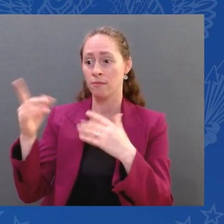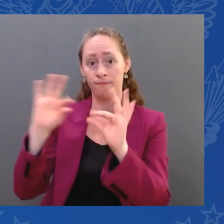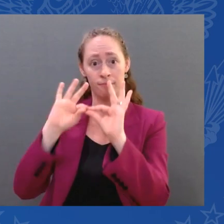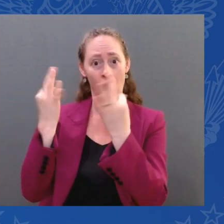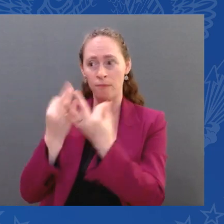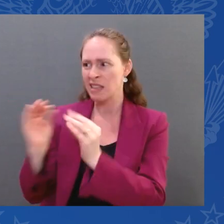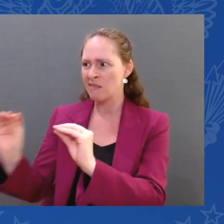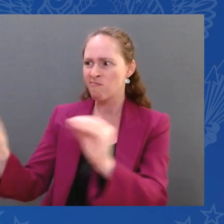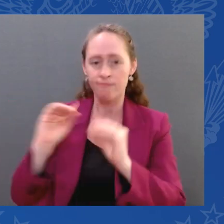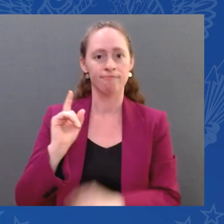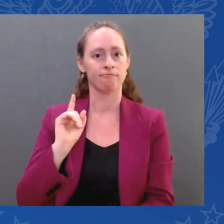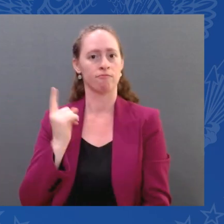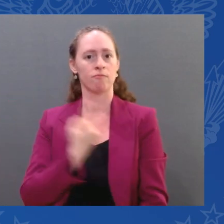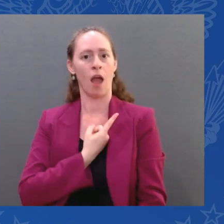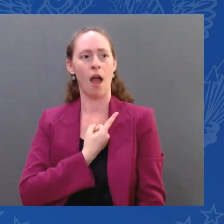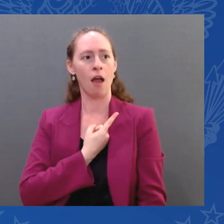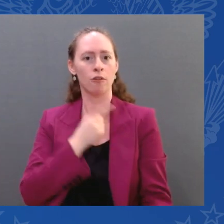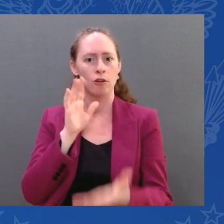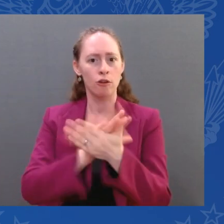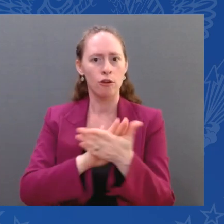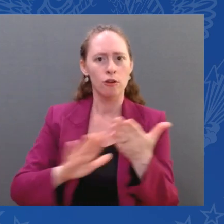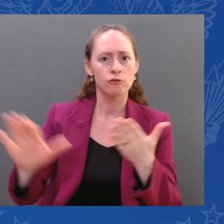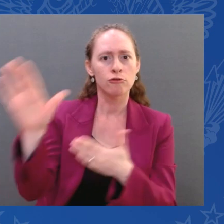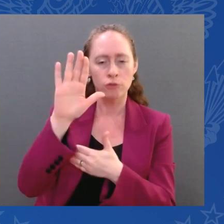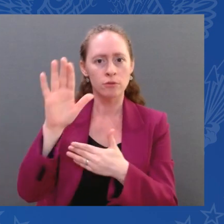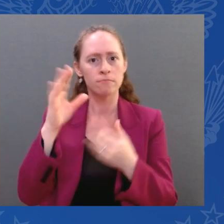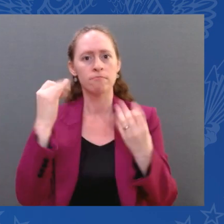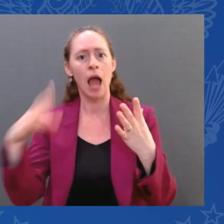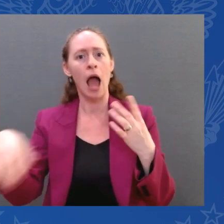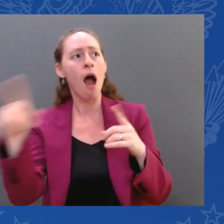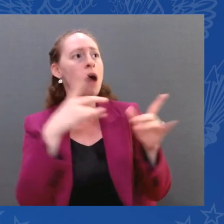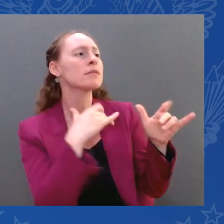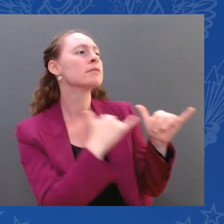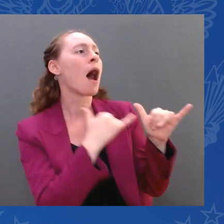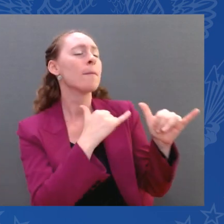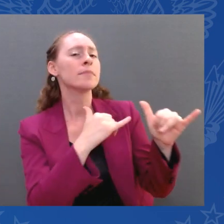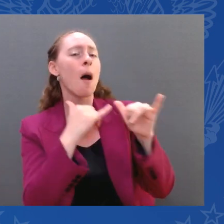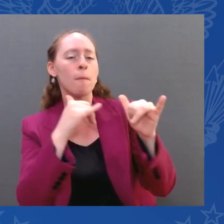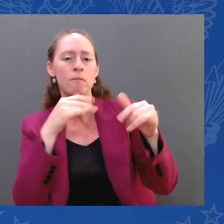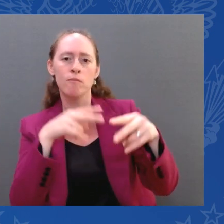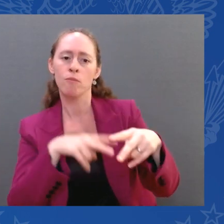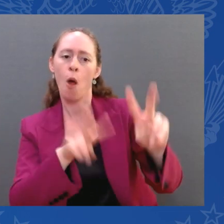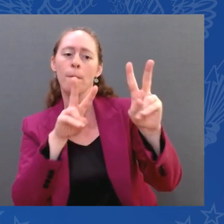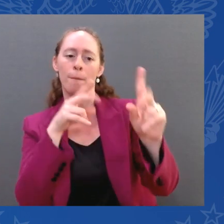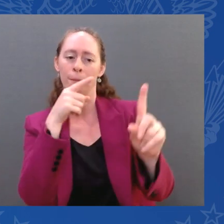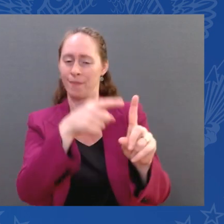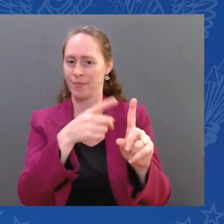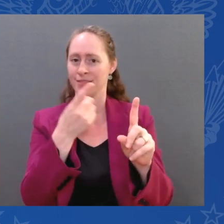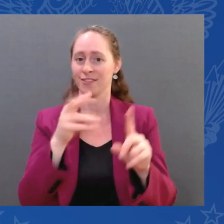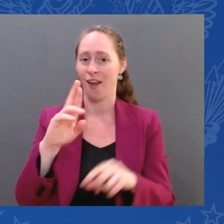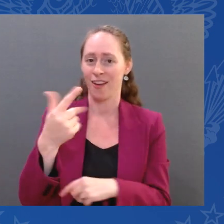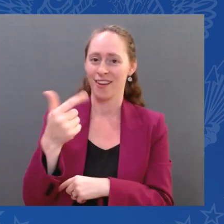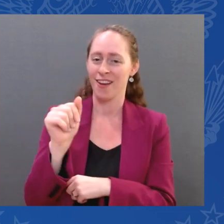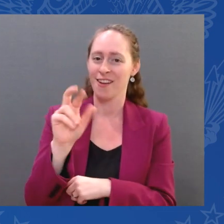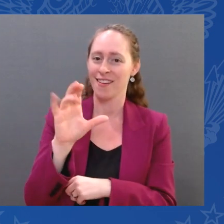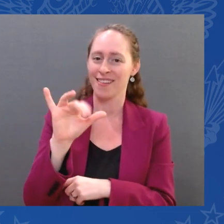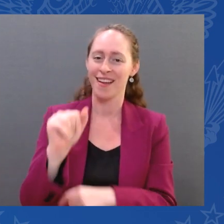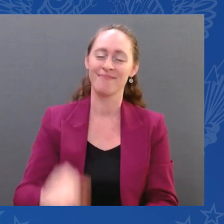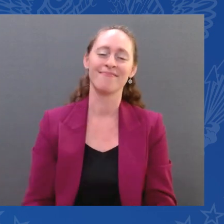Other than my family, the biggest impact on my life were the nuns in Holy Rosary and St Leonards Schools, the Sisters of St Joseph in Claymont, Delaware.